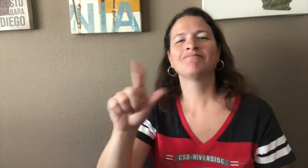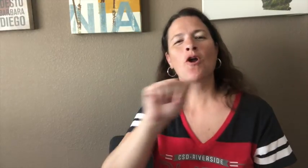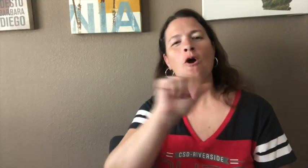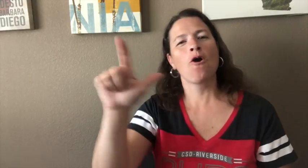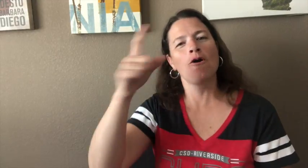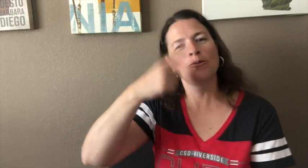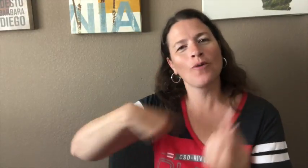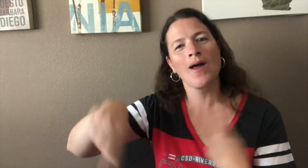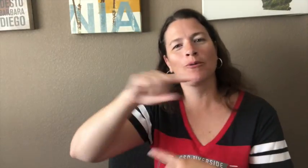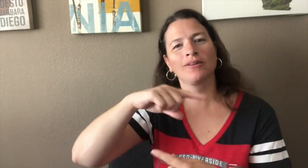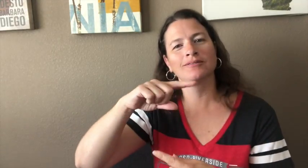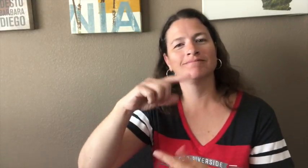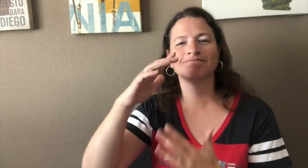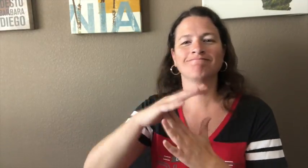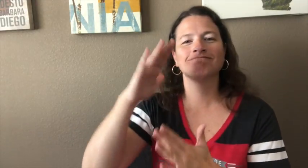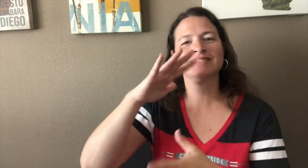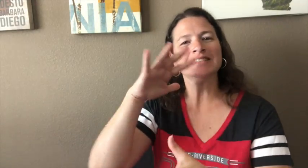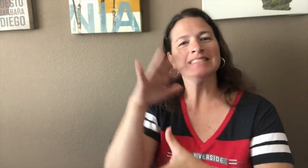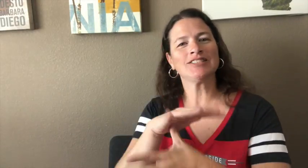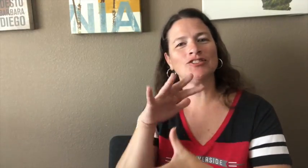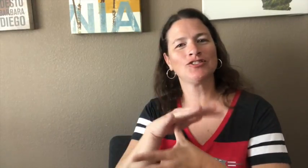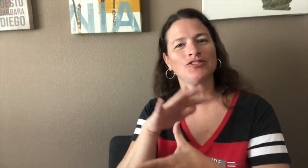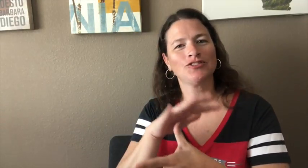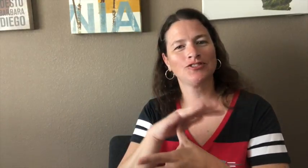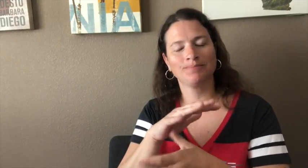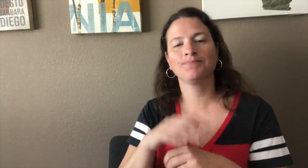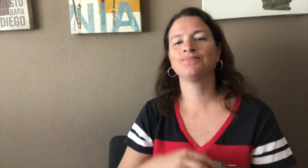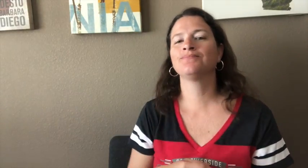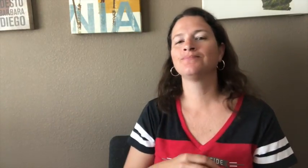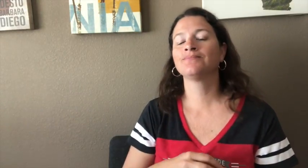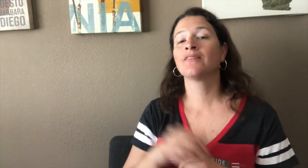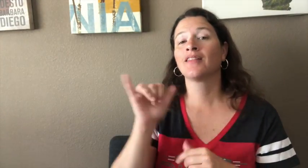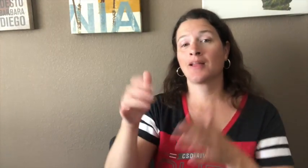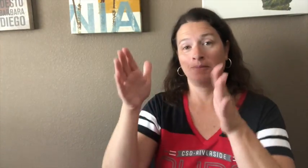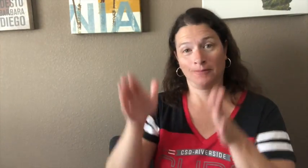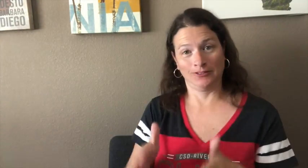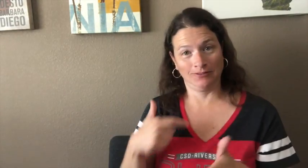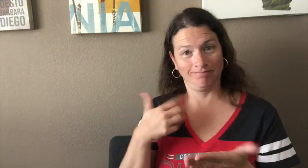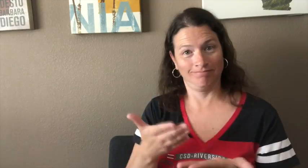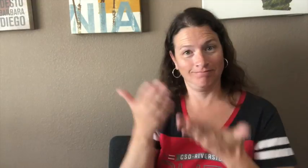organization, engagement, athletics all around top student for our senior class.